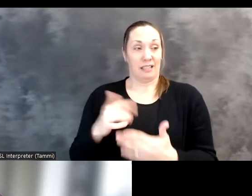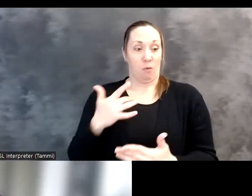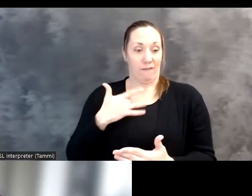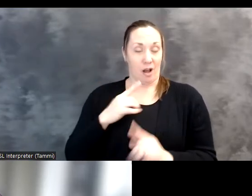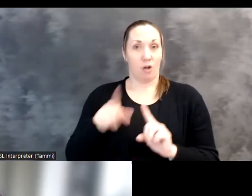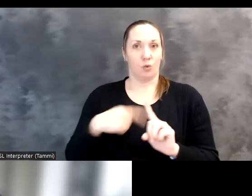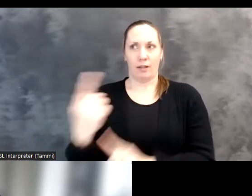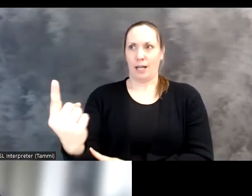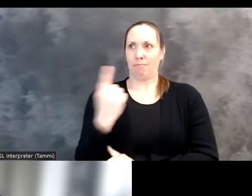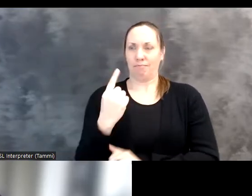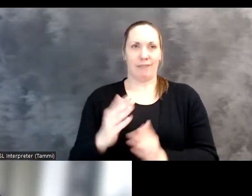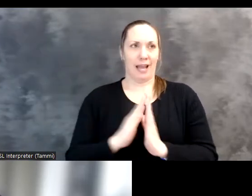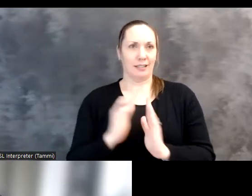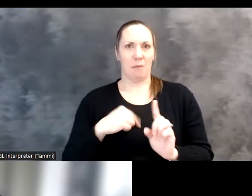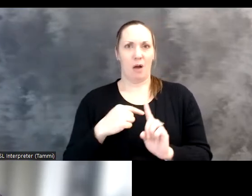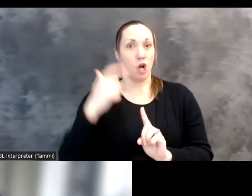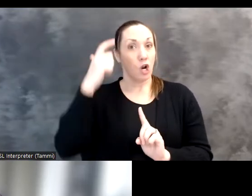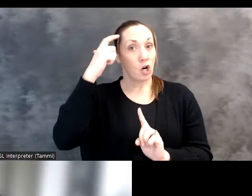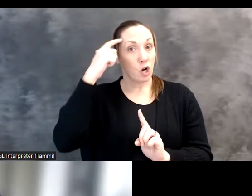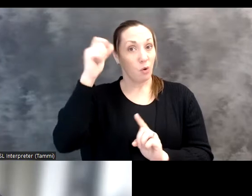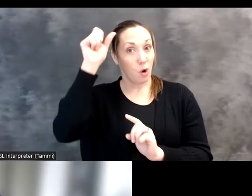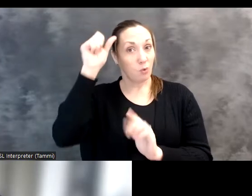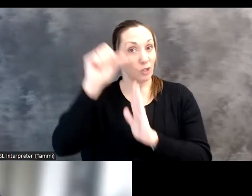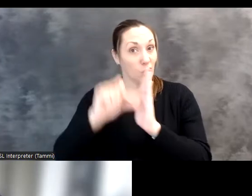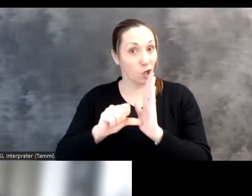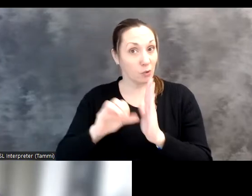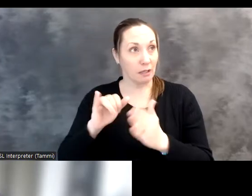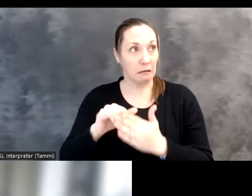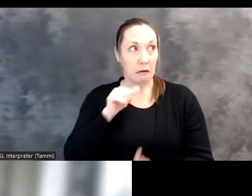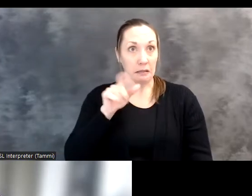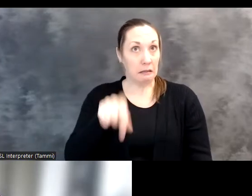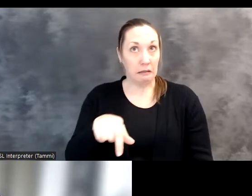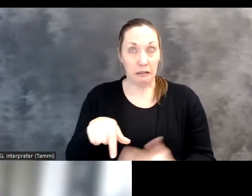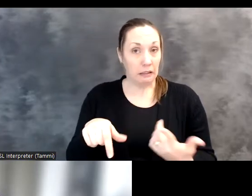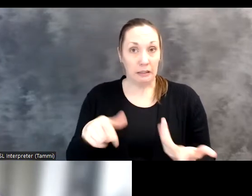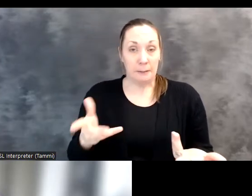can have on their lives. I know for me that was the case when I was